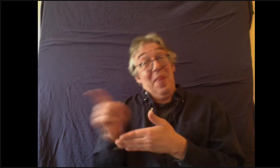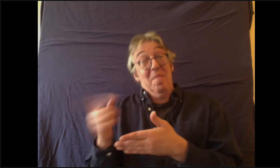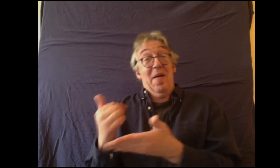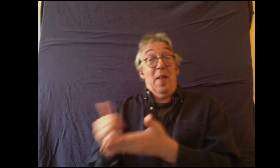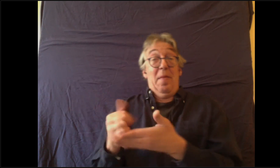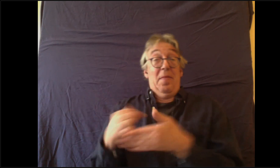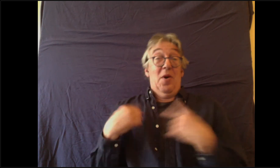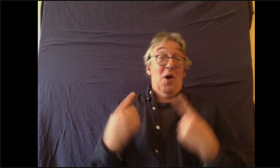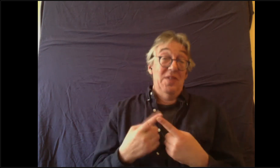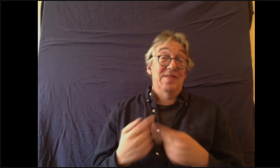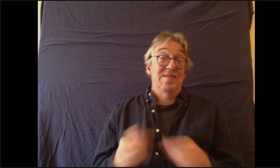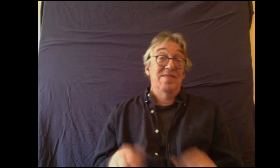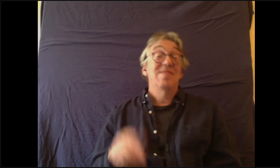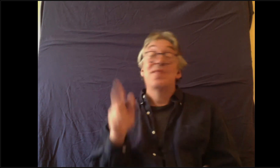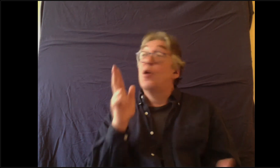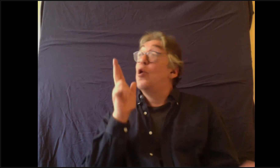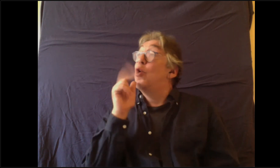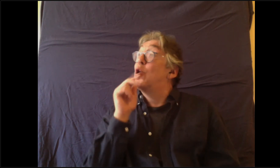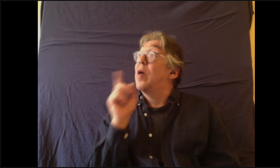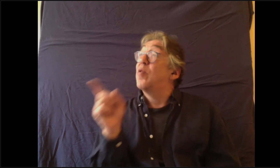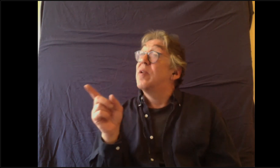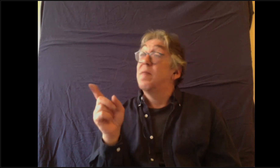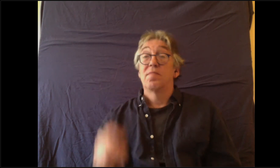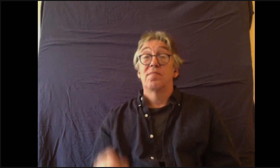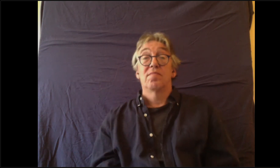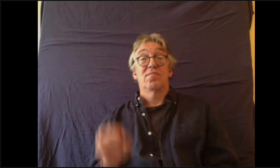Catherine? CATHERINE: I'd add something as well.